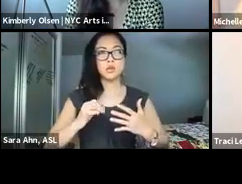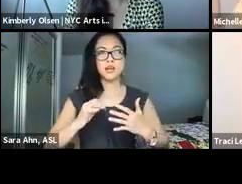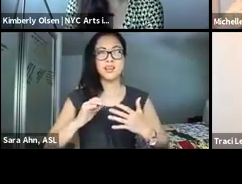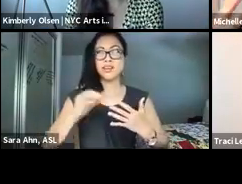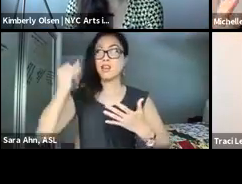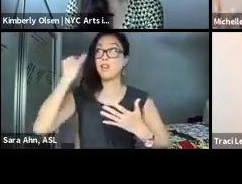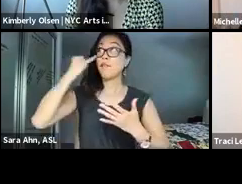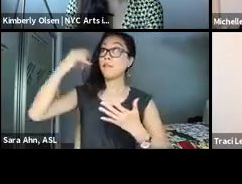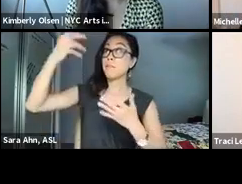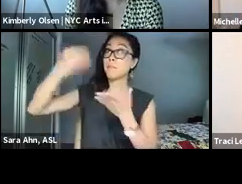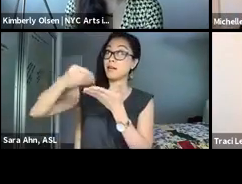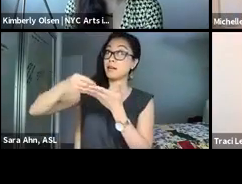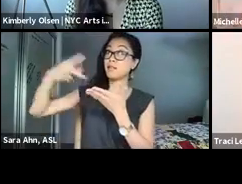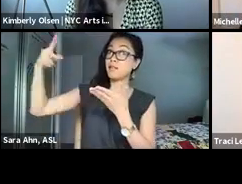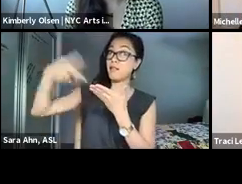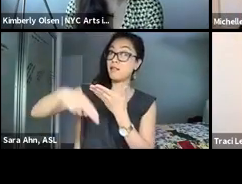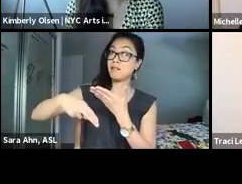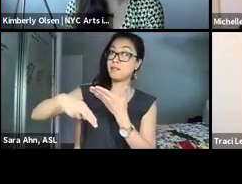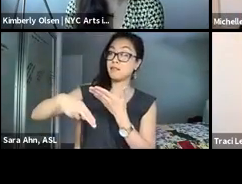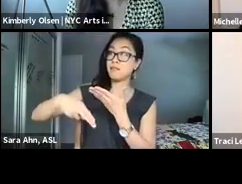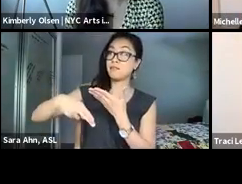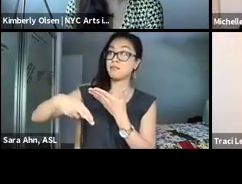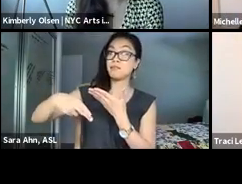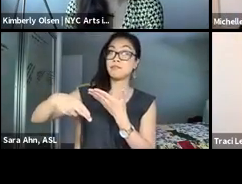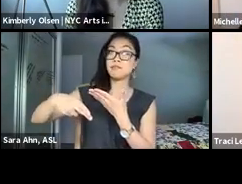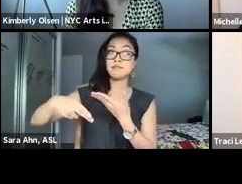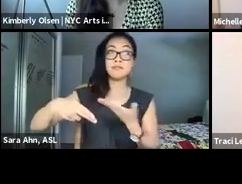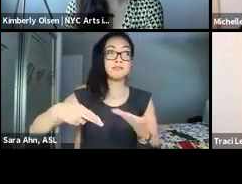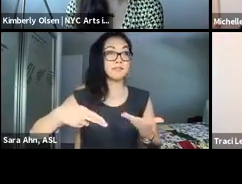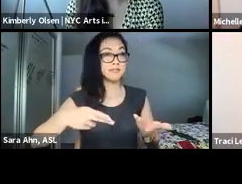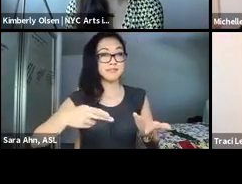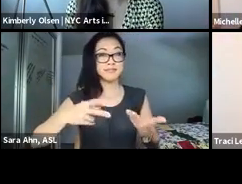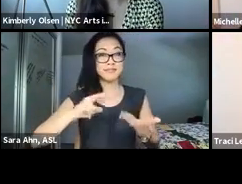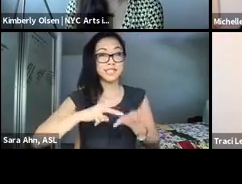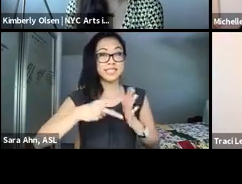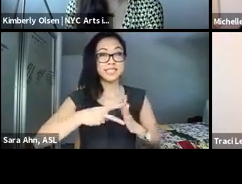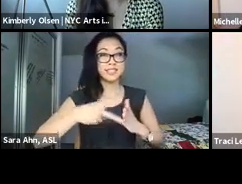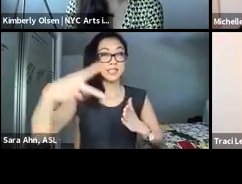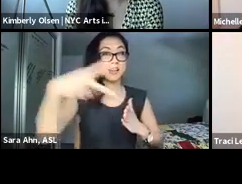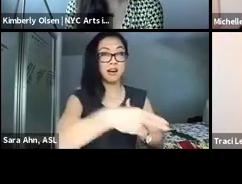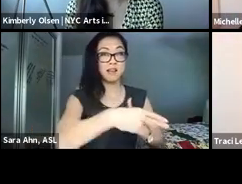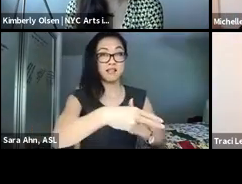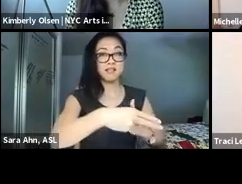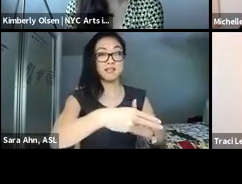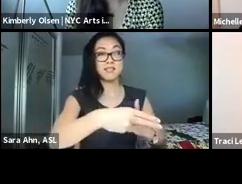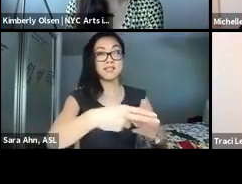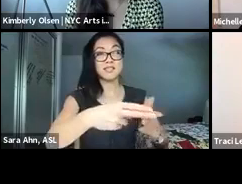on the family, there is the impact on the student that, we have been talking a lot about